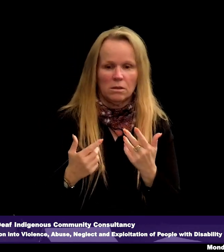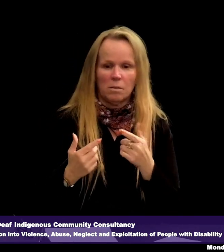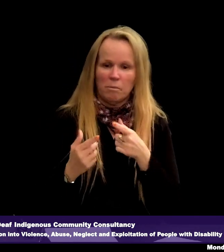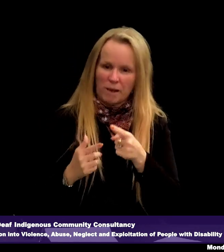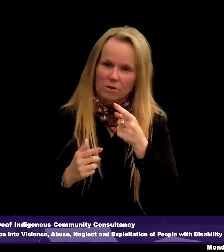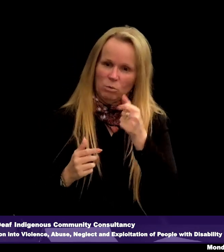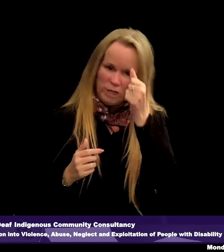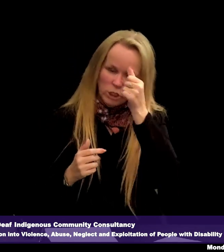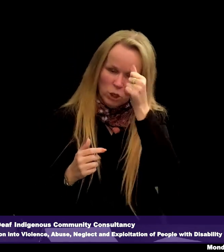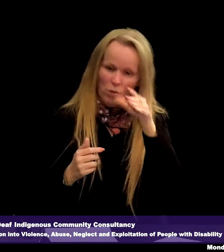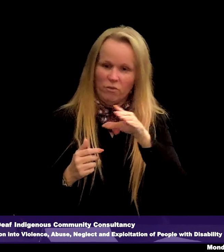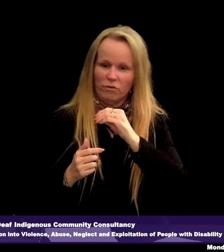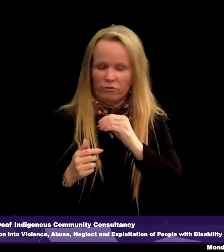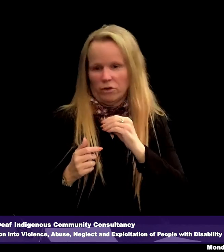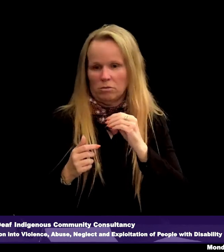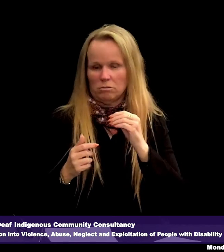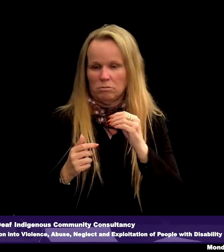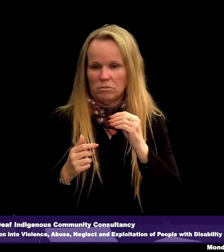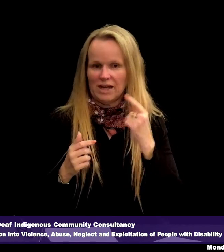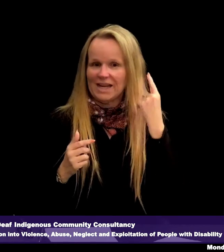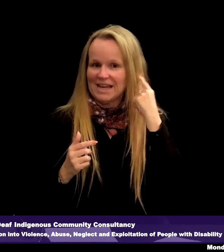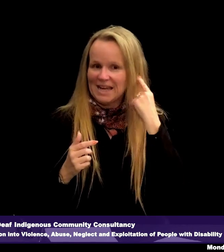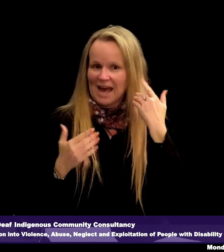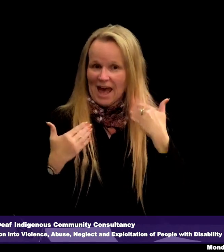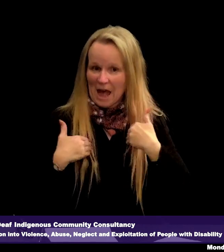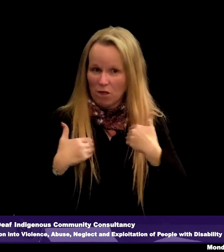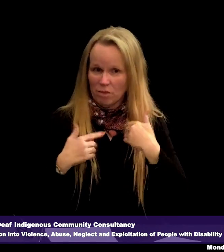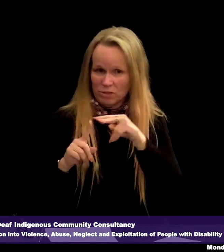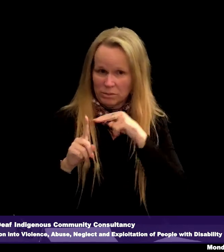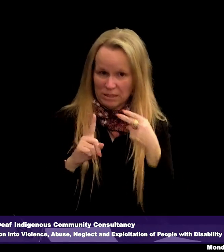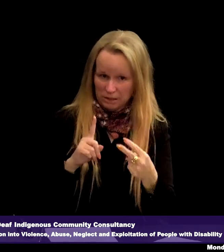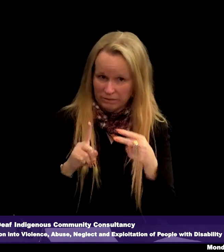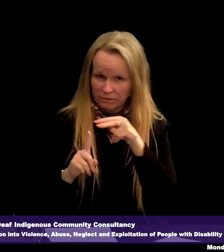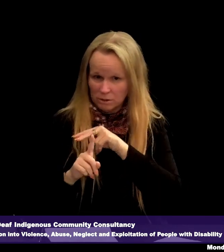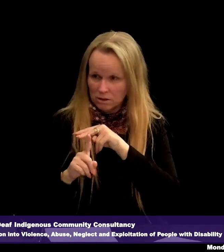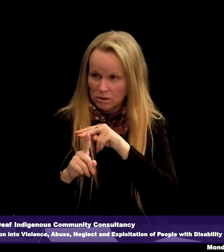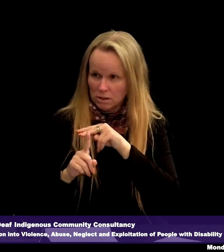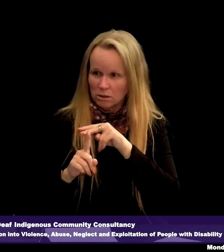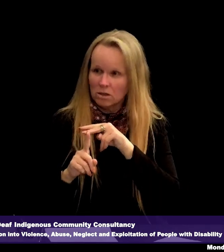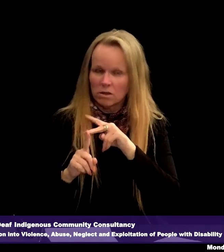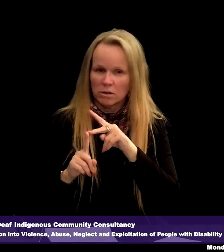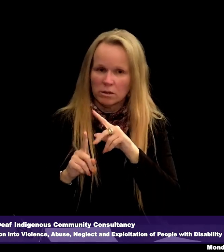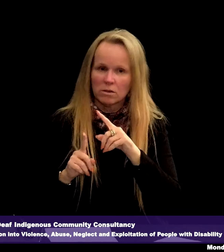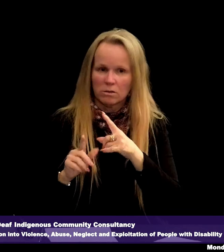their families, and we know from hearing health - an ear health perspective,